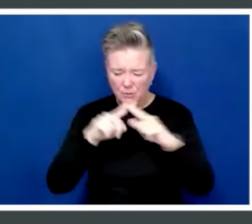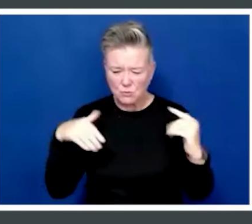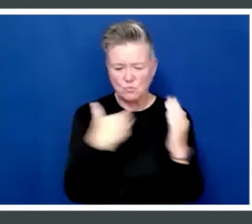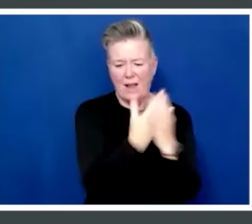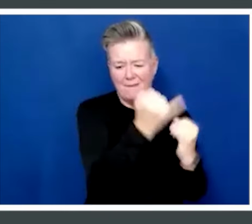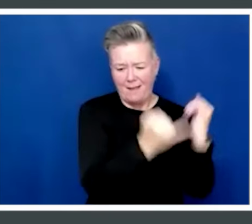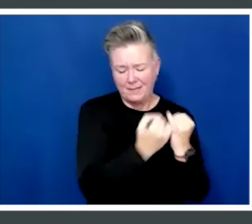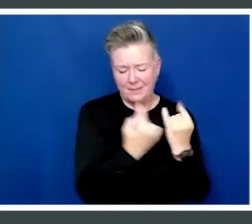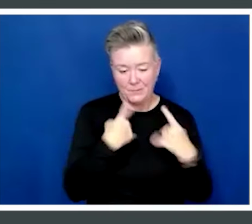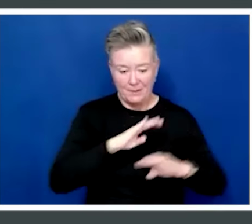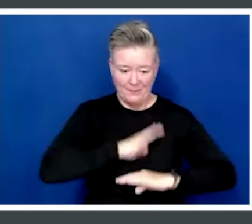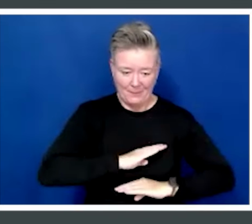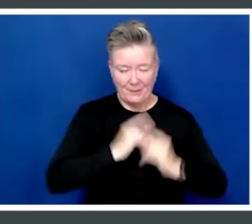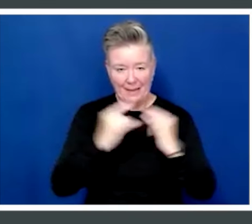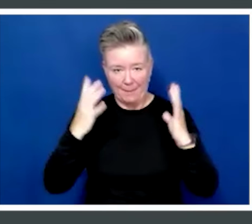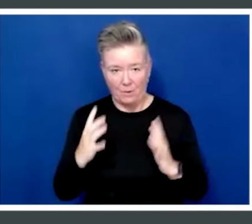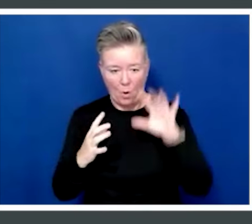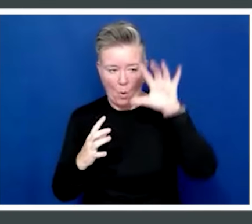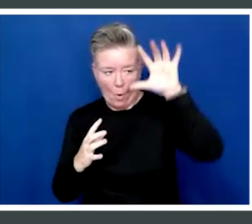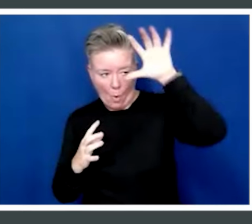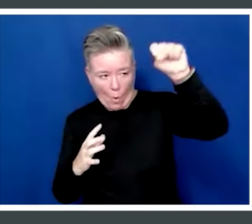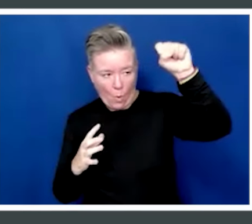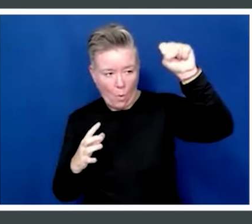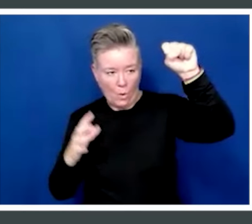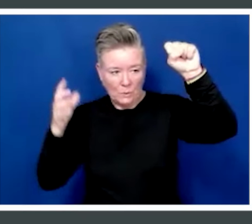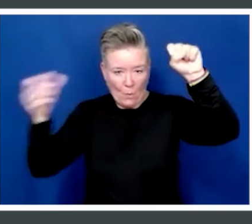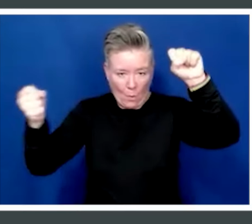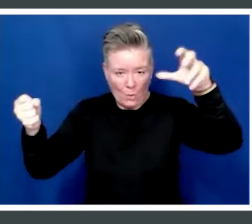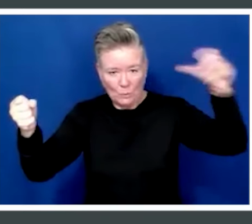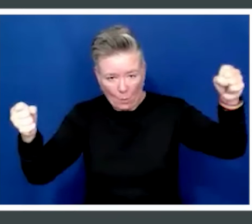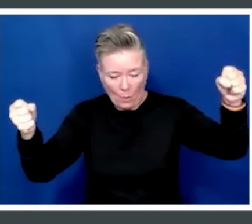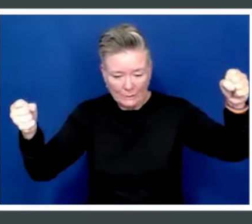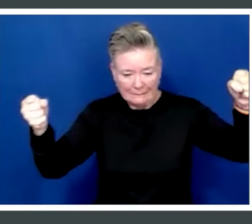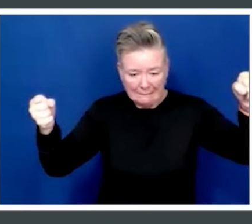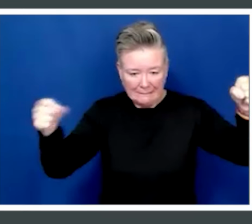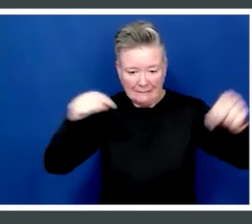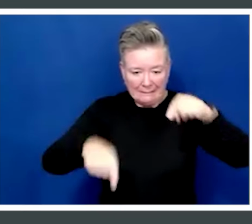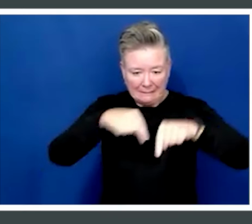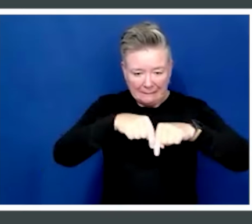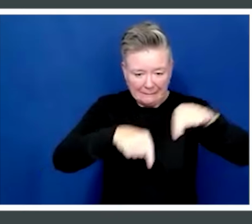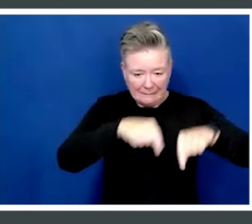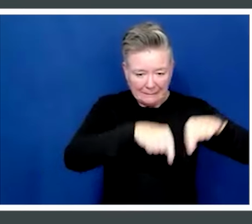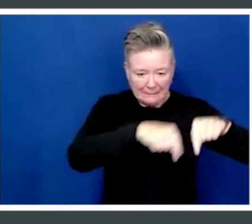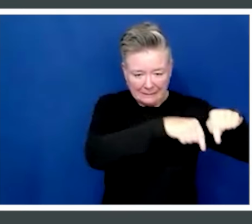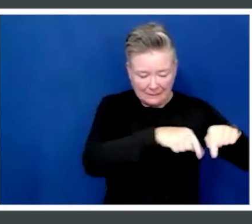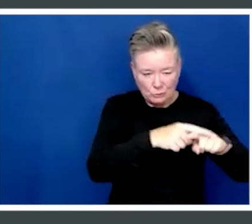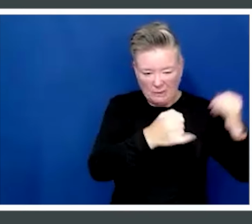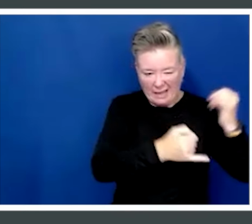the end. Campers reach for and hold onto vertical ropes as they make their way across the course.